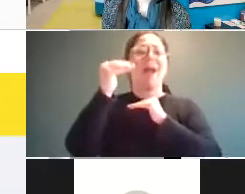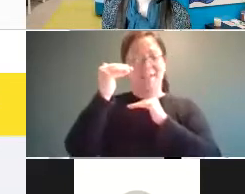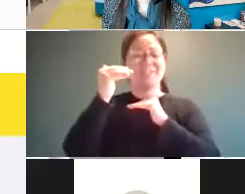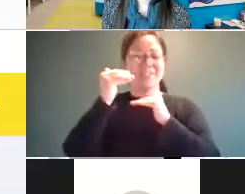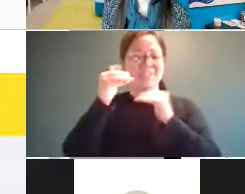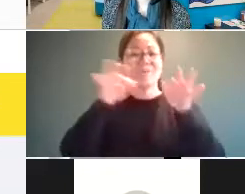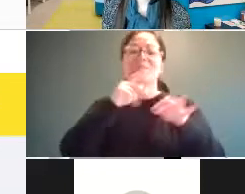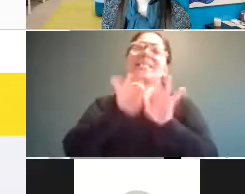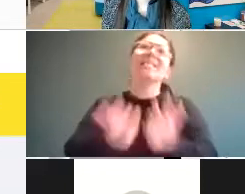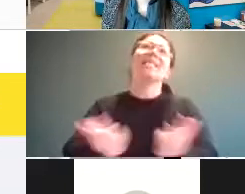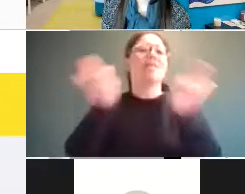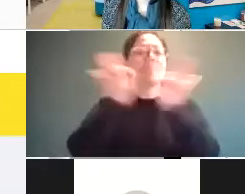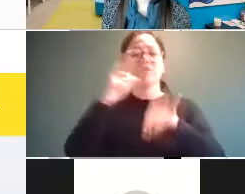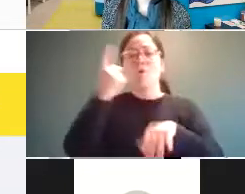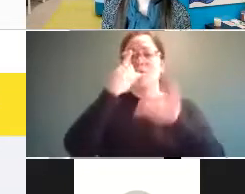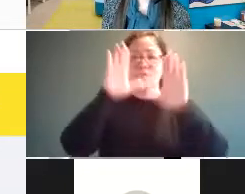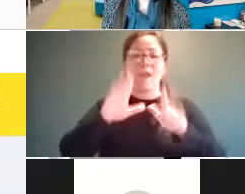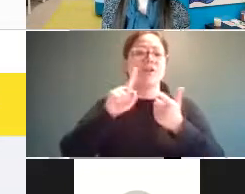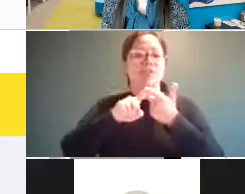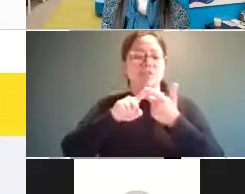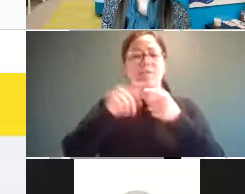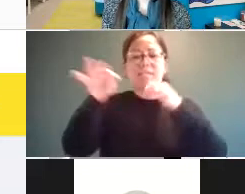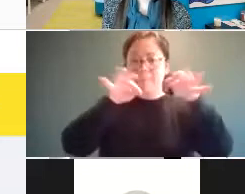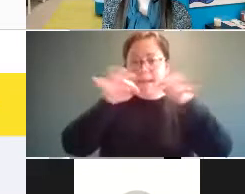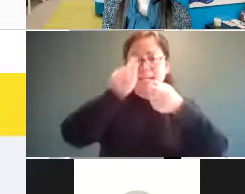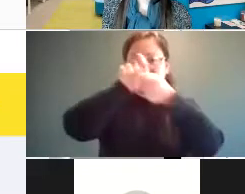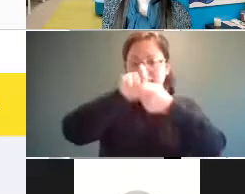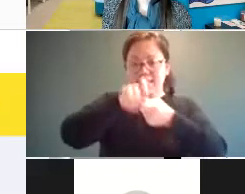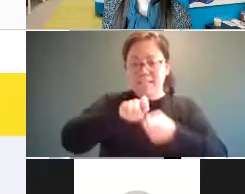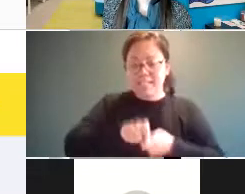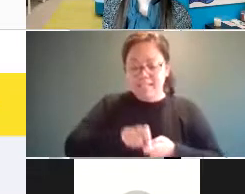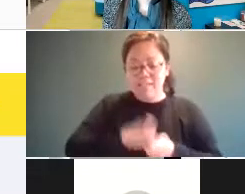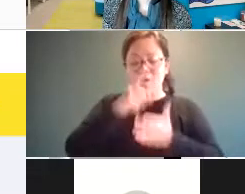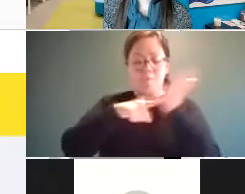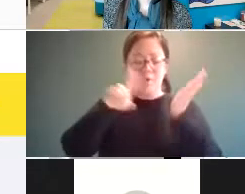So it's always great to spell things out. On the right hand side,